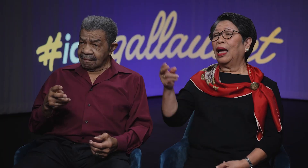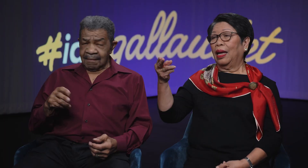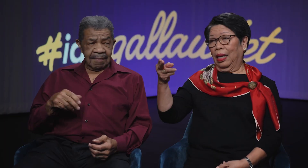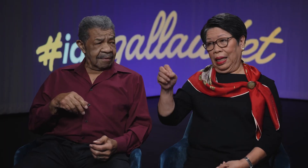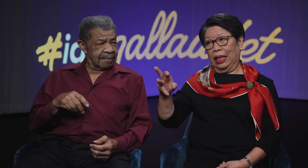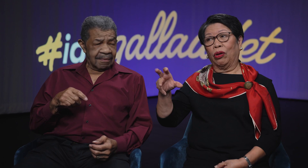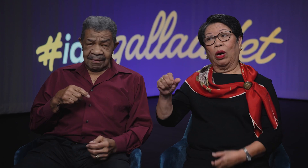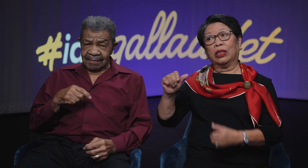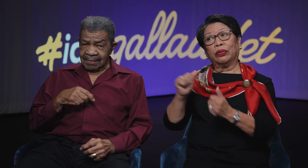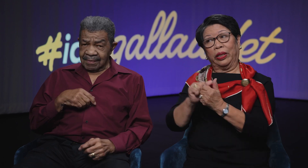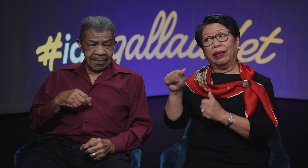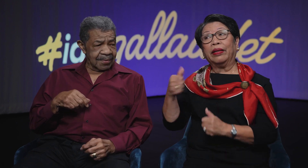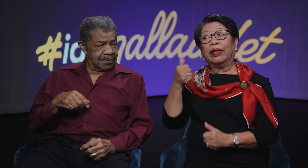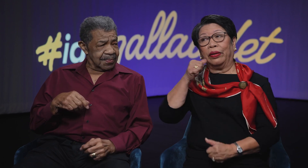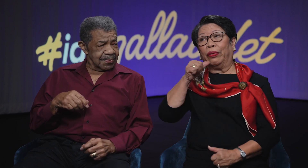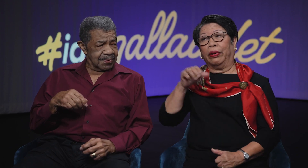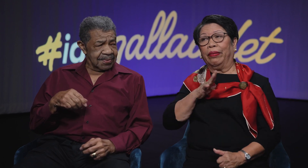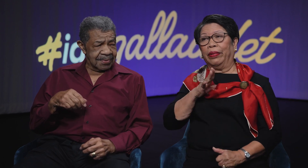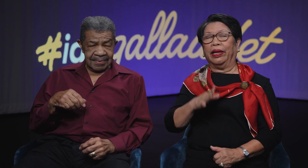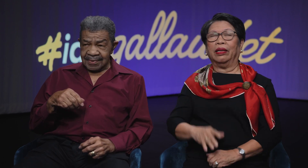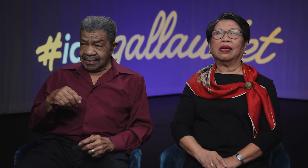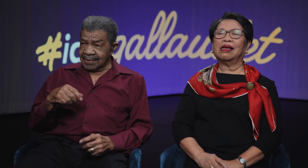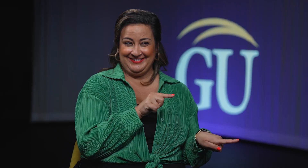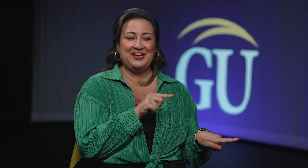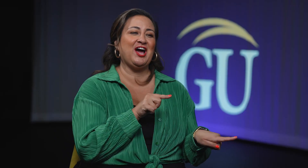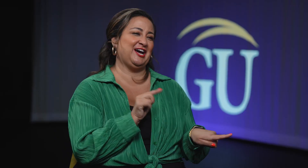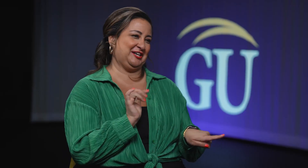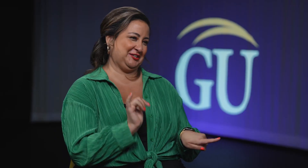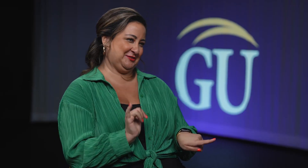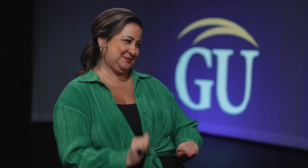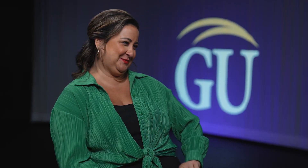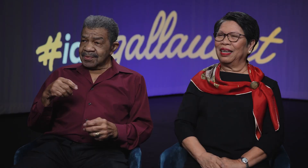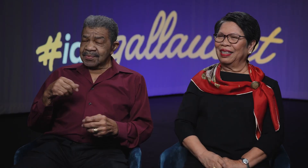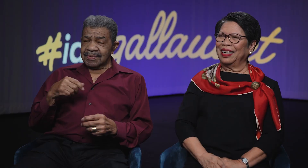He was with another woman! Oh, I see.